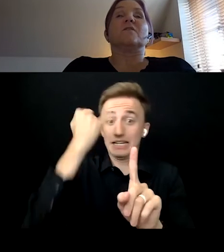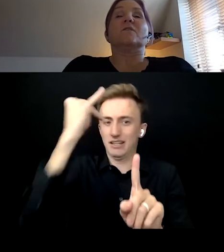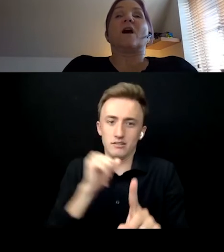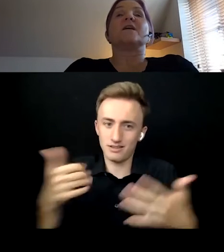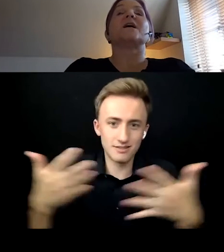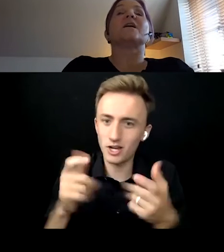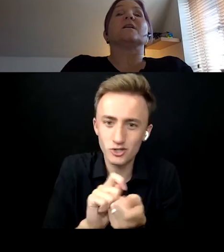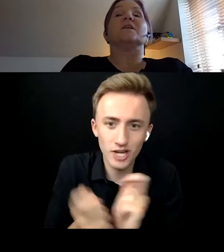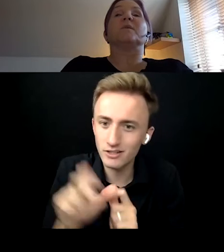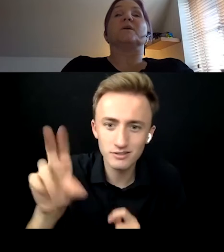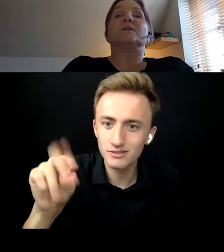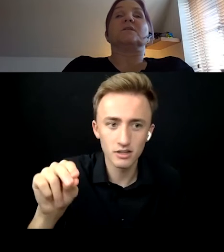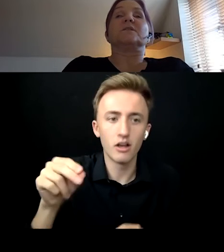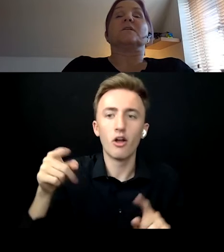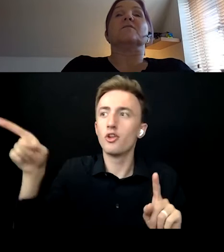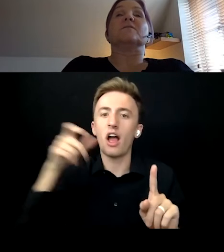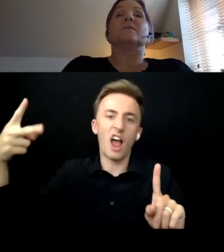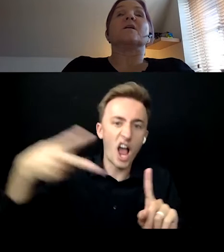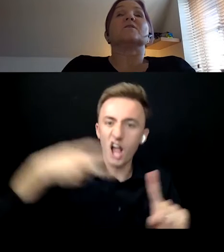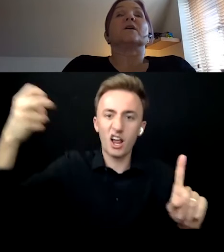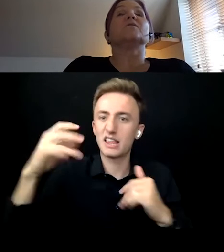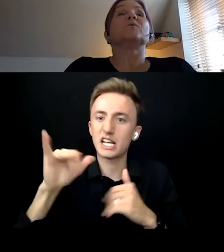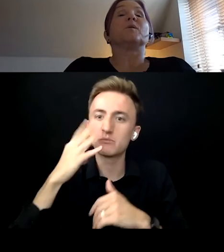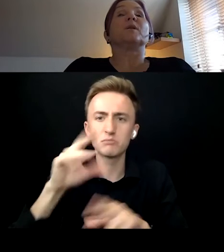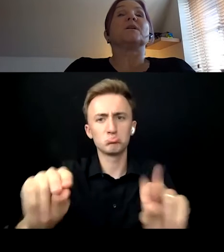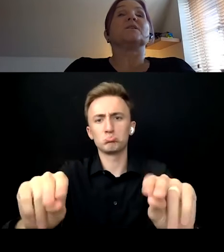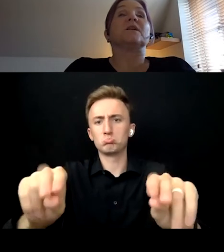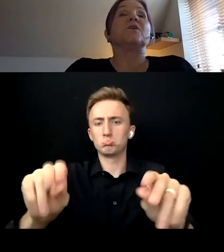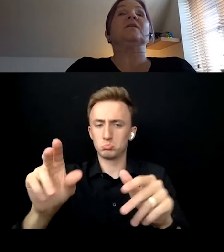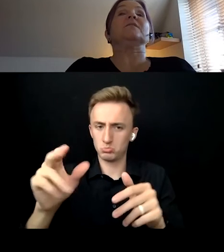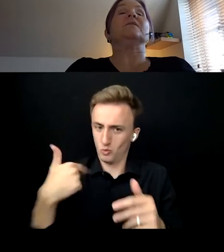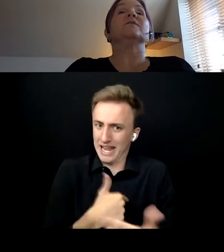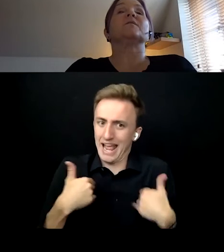are not to hijacking an experience. And if my guardrails were in place, it could not even if